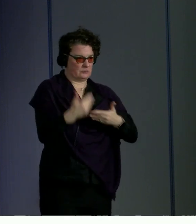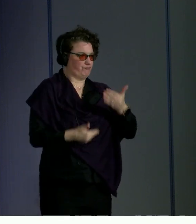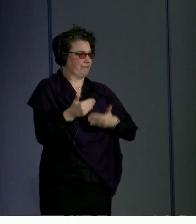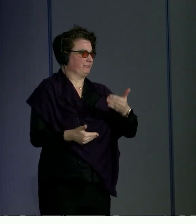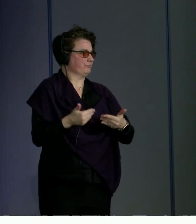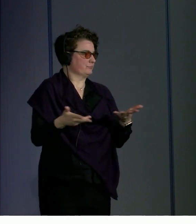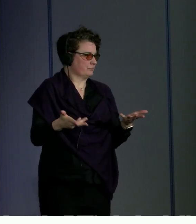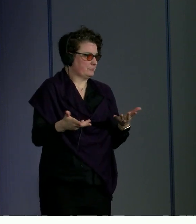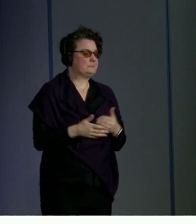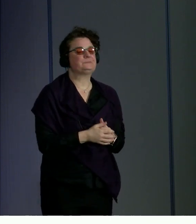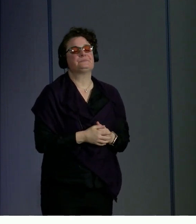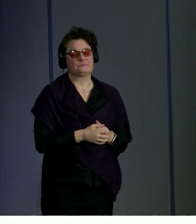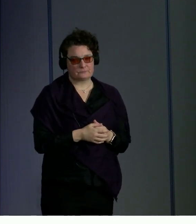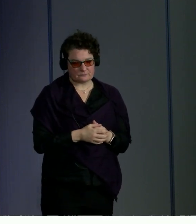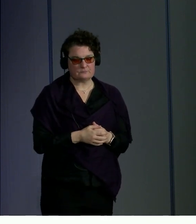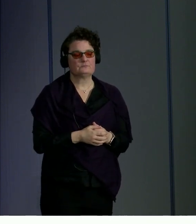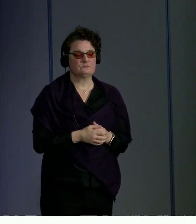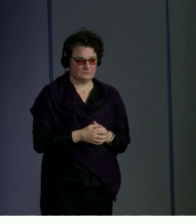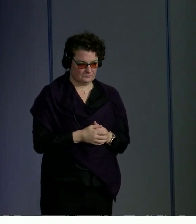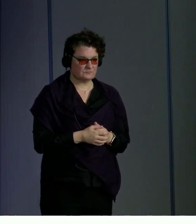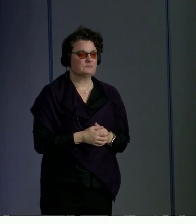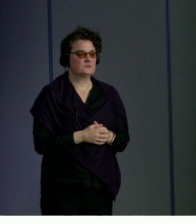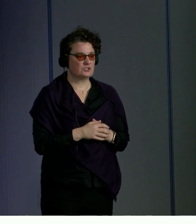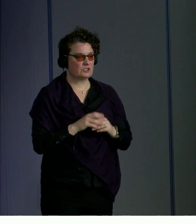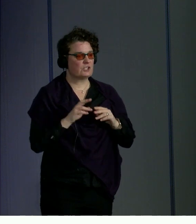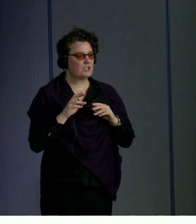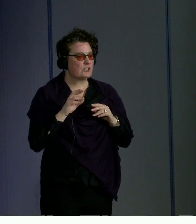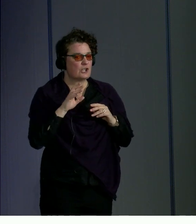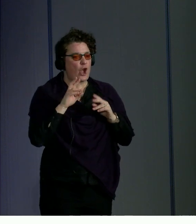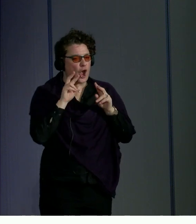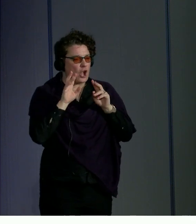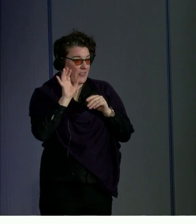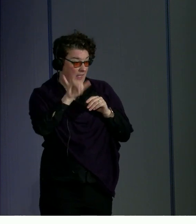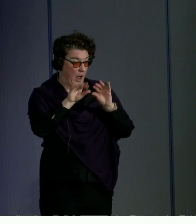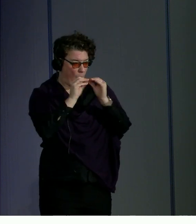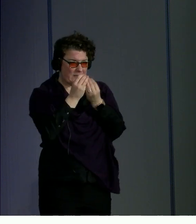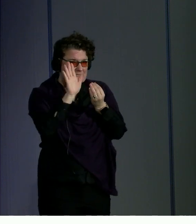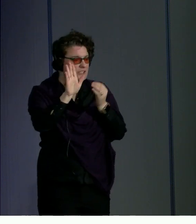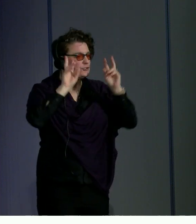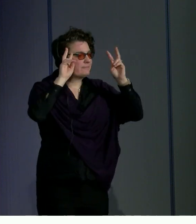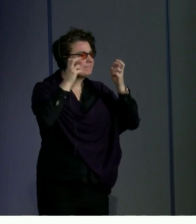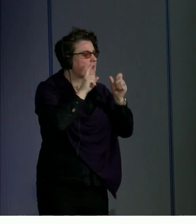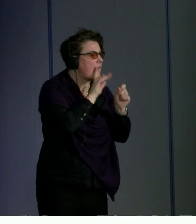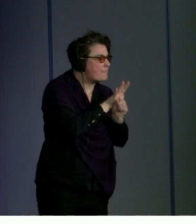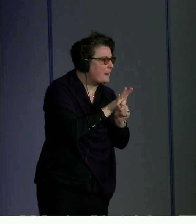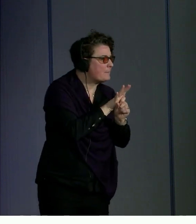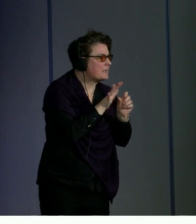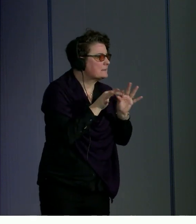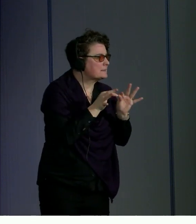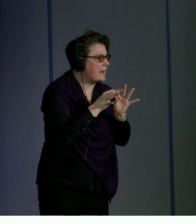Looking at the commitment statements for an organization. Workforce initiatives.